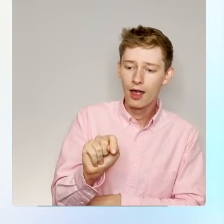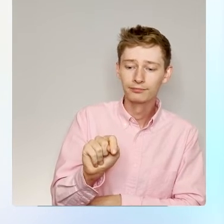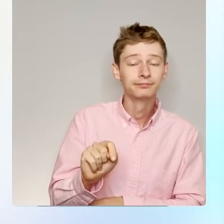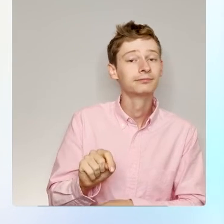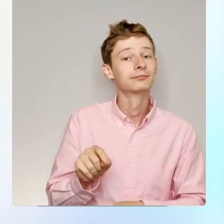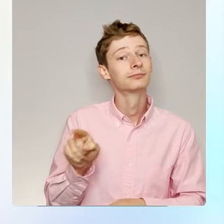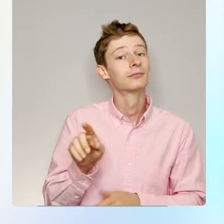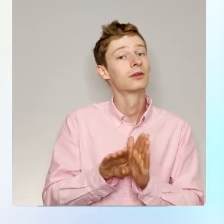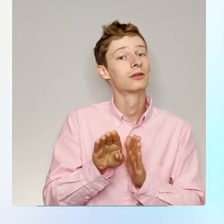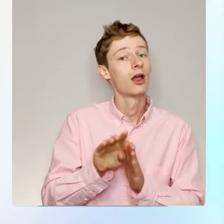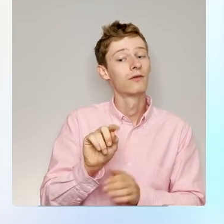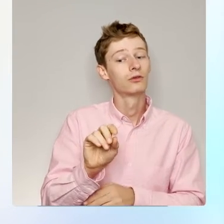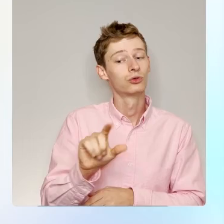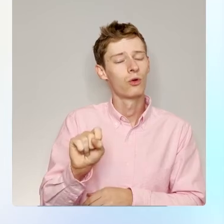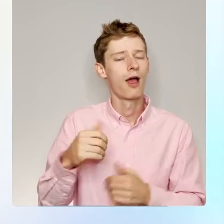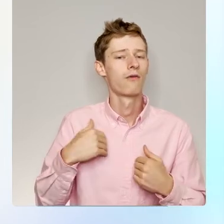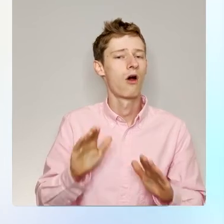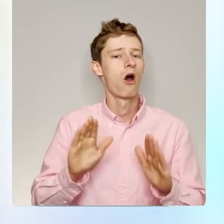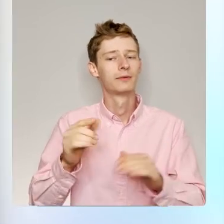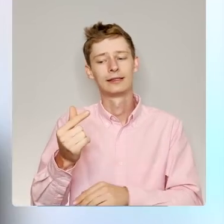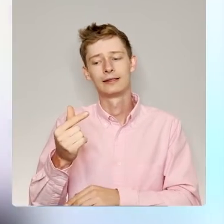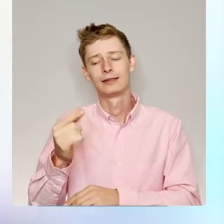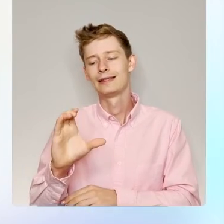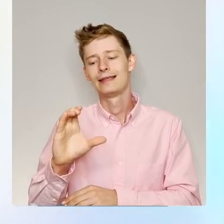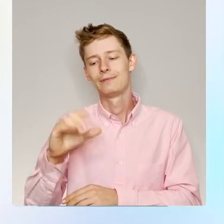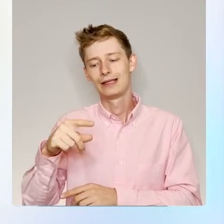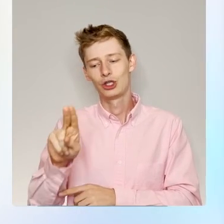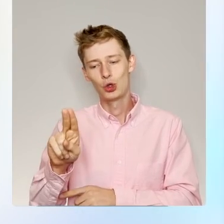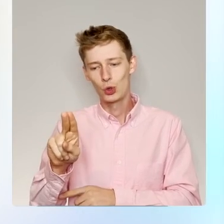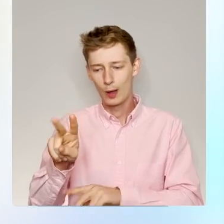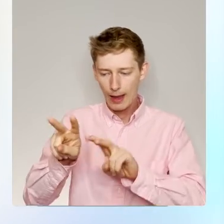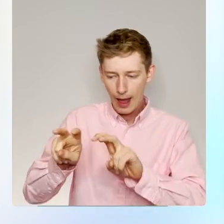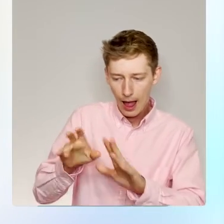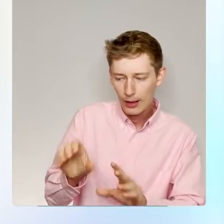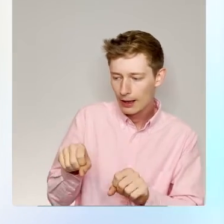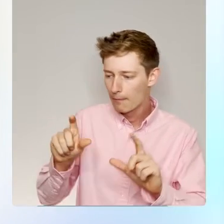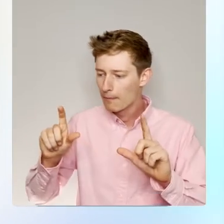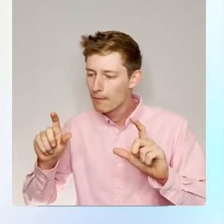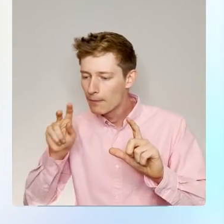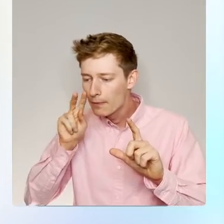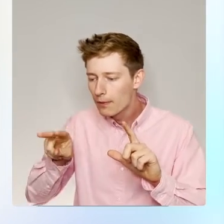and drill down into the stack to see the runtime cost of different functions. Remote Chrome dev tools are a great way